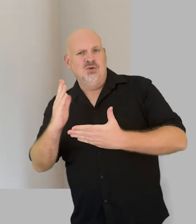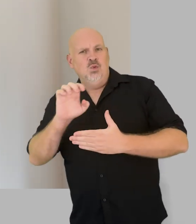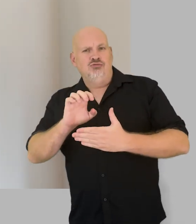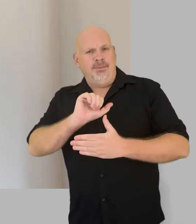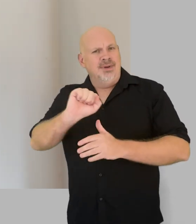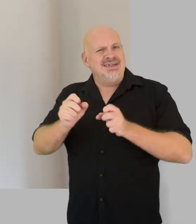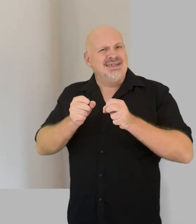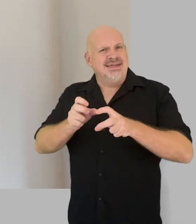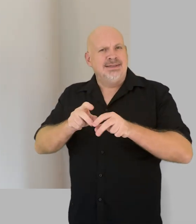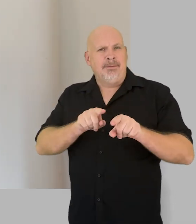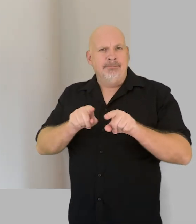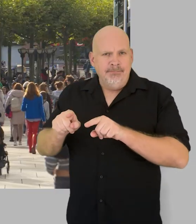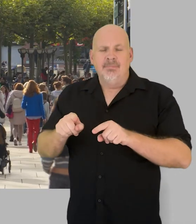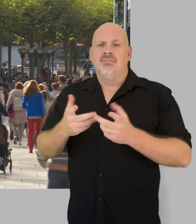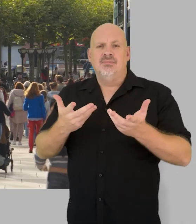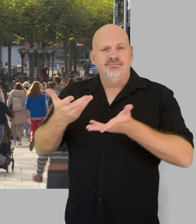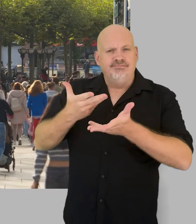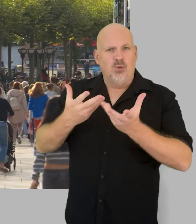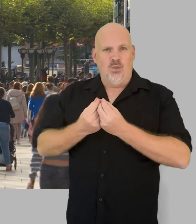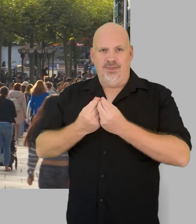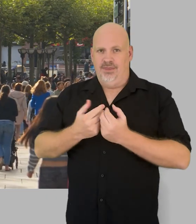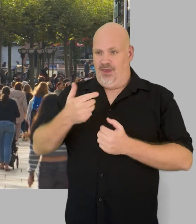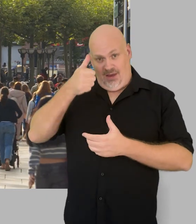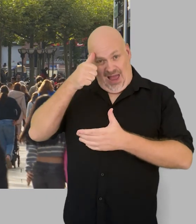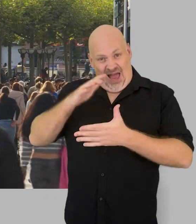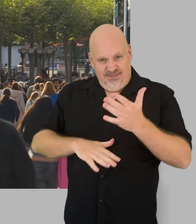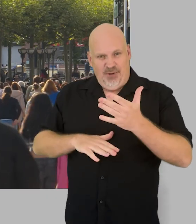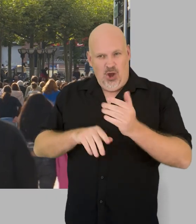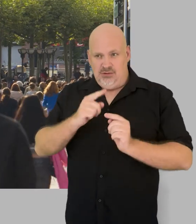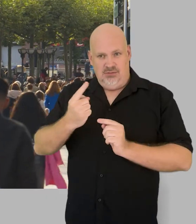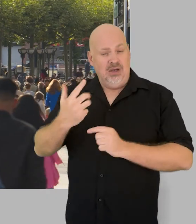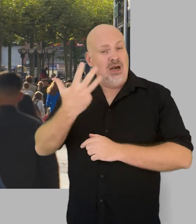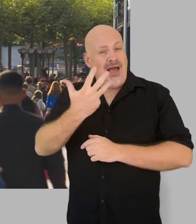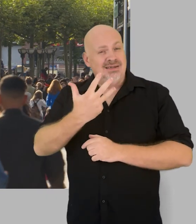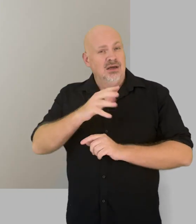Yet there are some bright spots. Public interest in mental health has risen over the last years